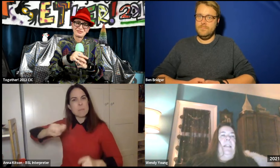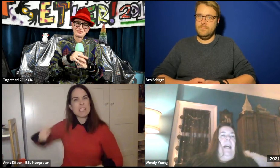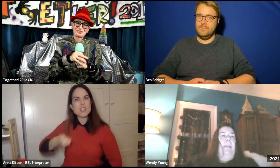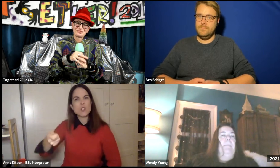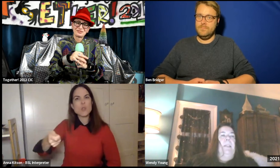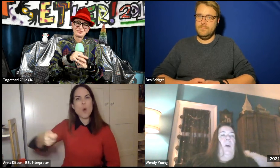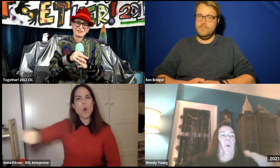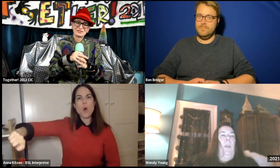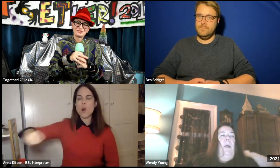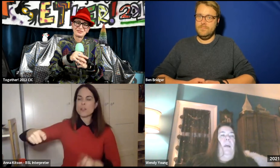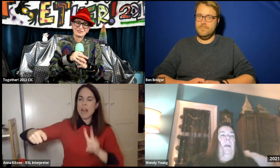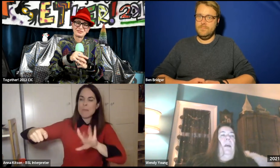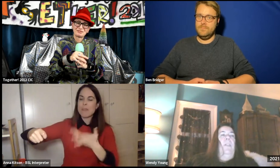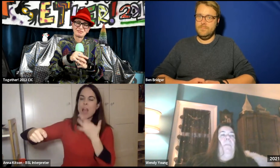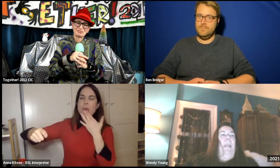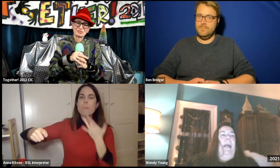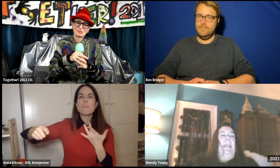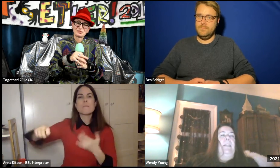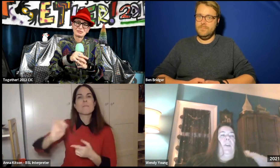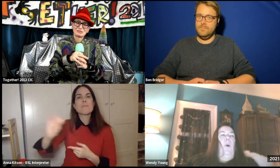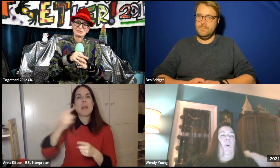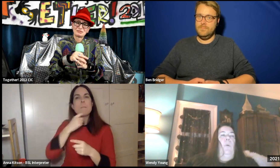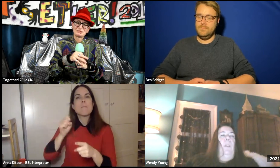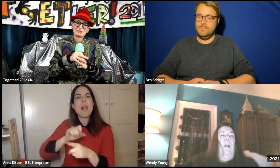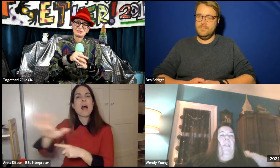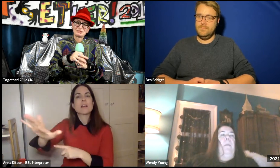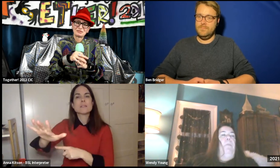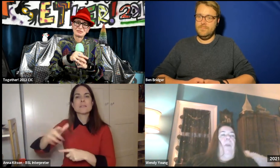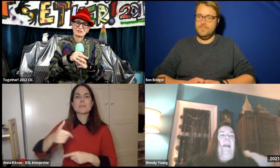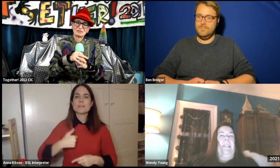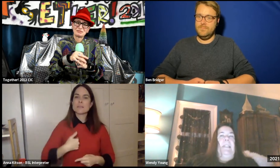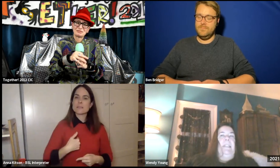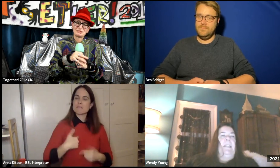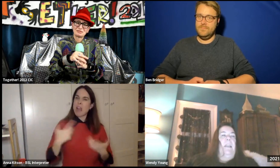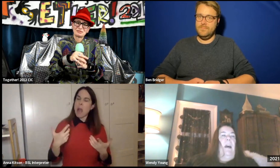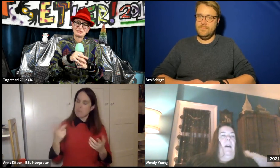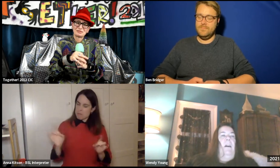light, solar, the blackest hole, the